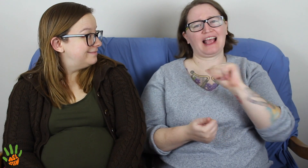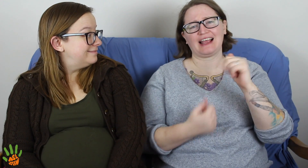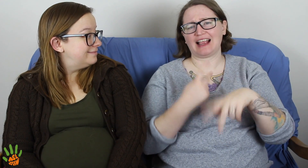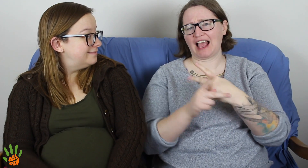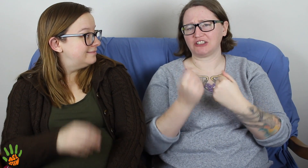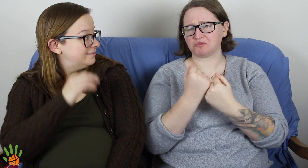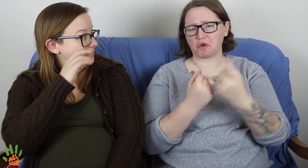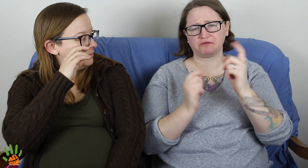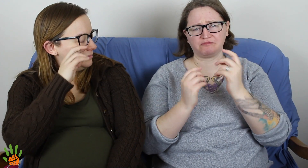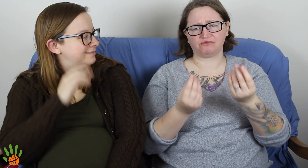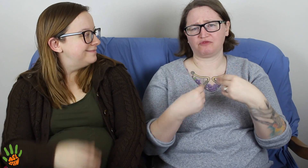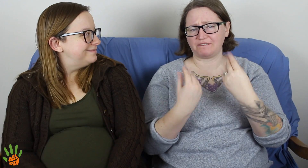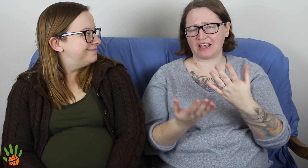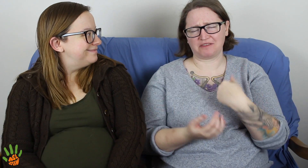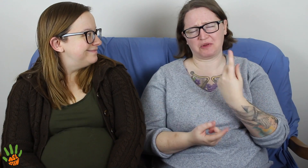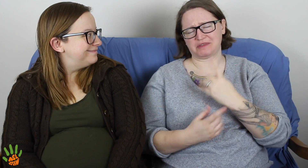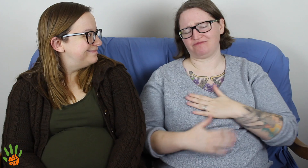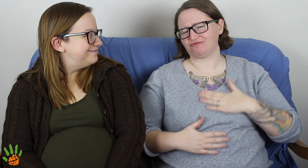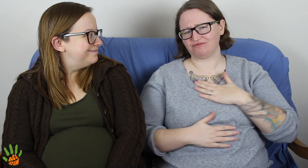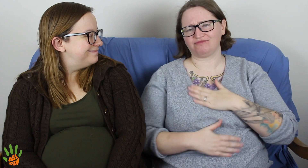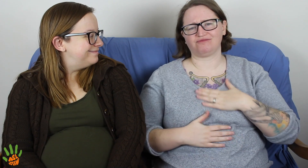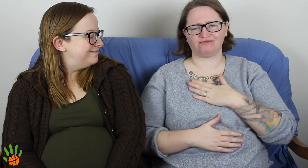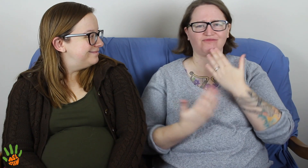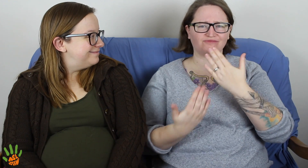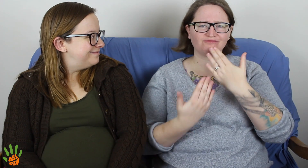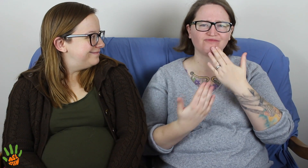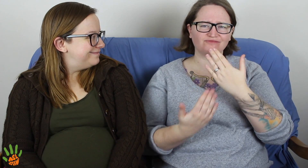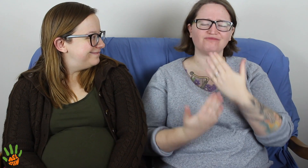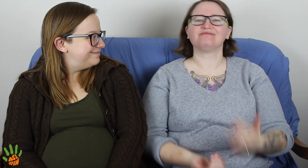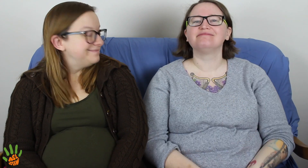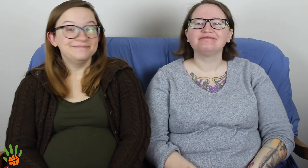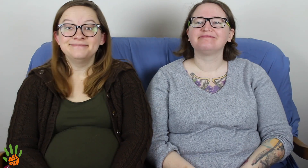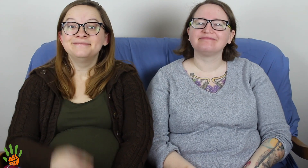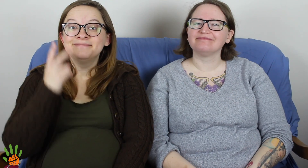Any type of support you provide we always appreciate. Thanks so much.